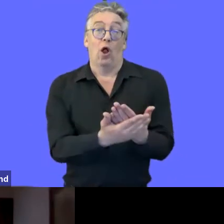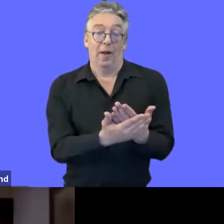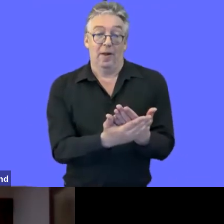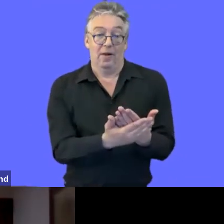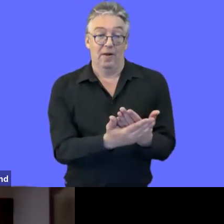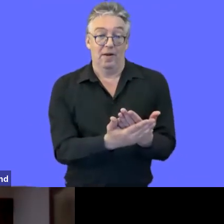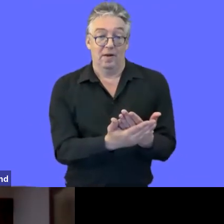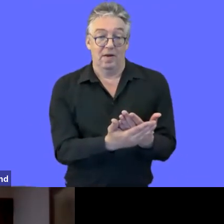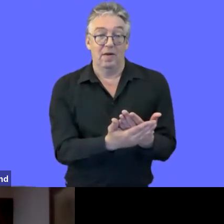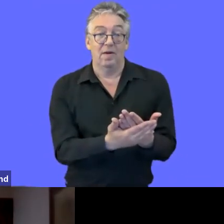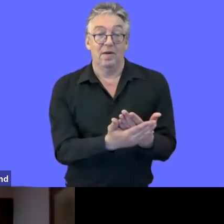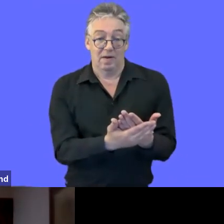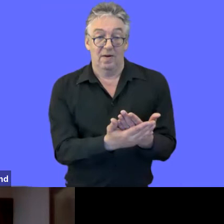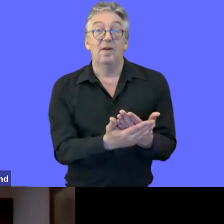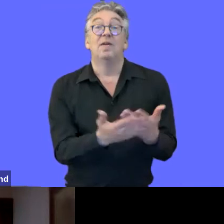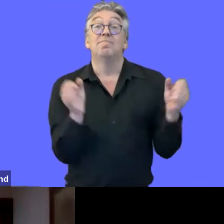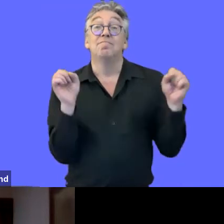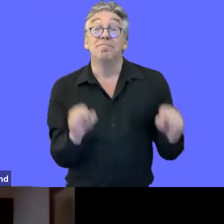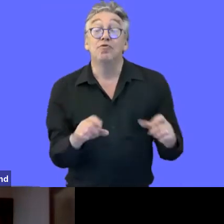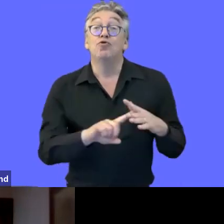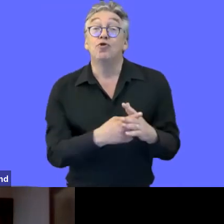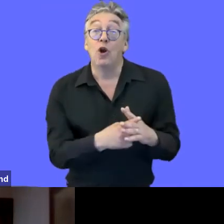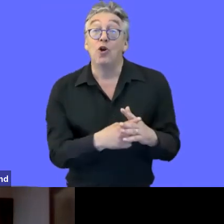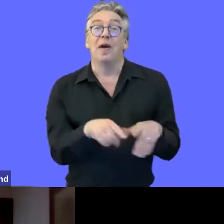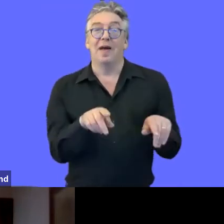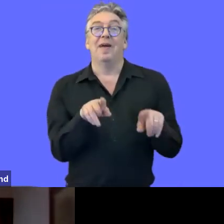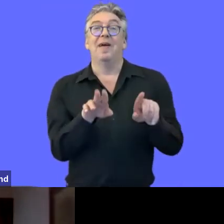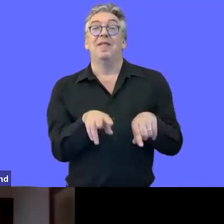I want to flag that this adoption happened